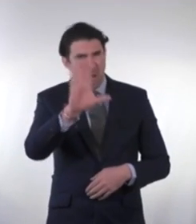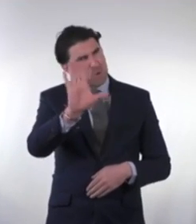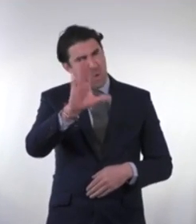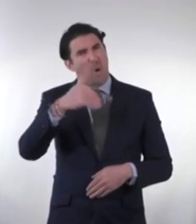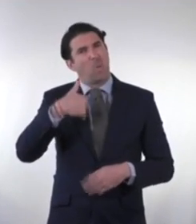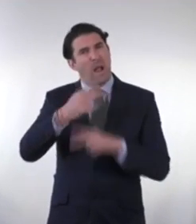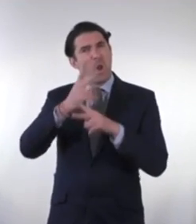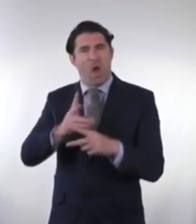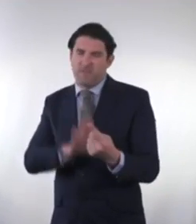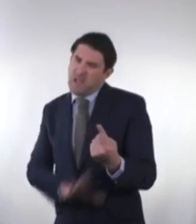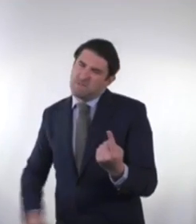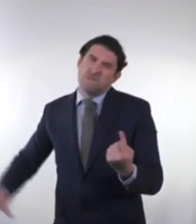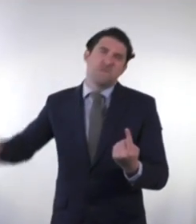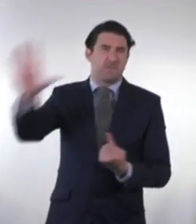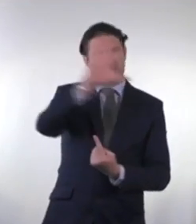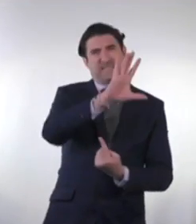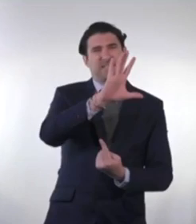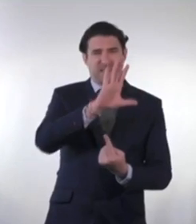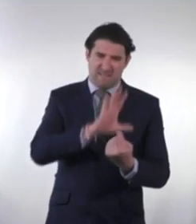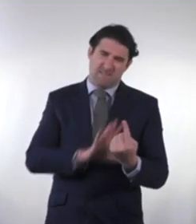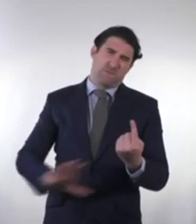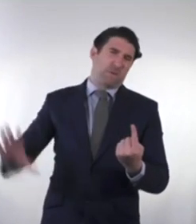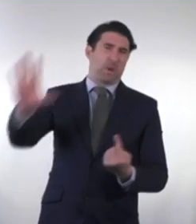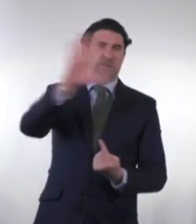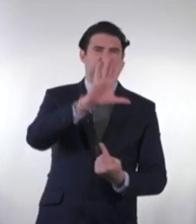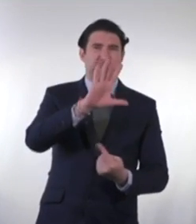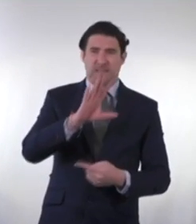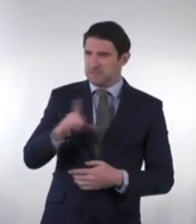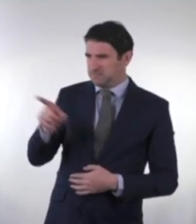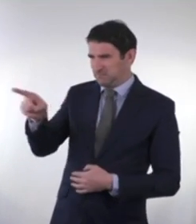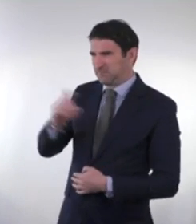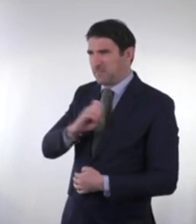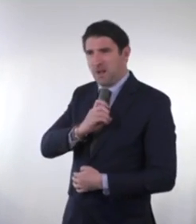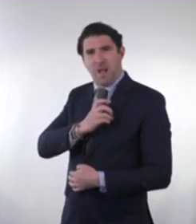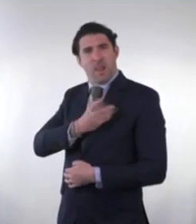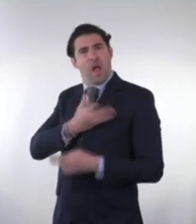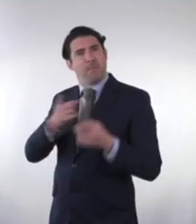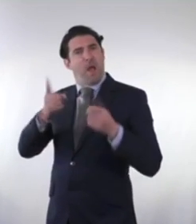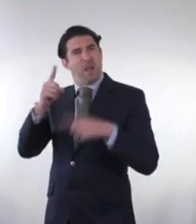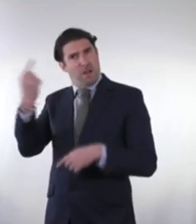down rather than levelling up, so will my right hon. Friend commit that, when the consultation